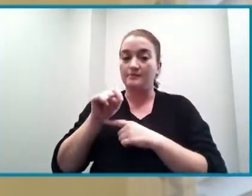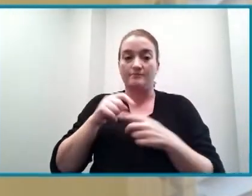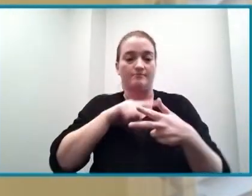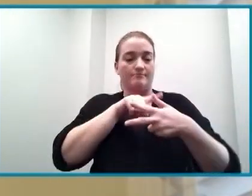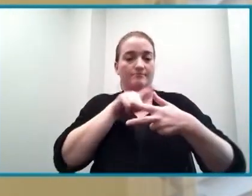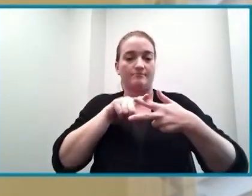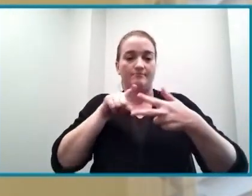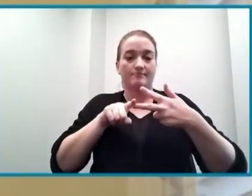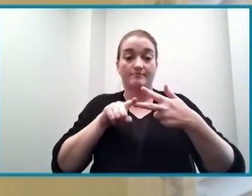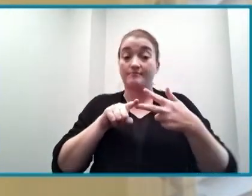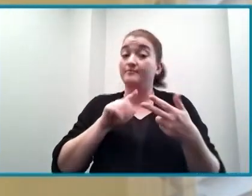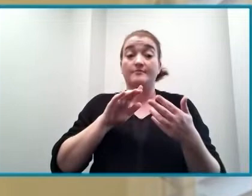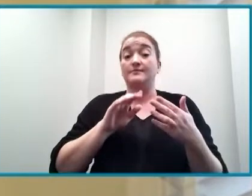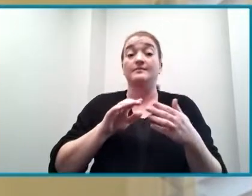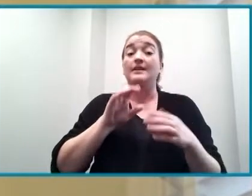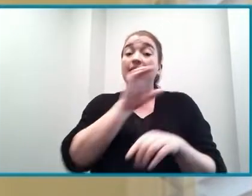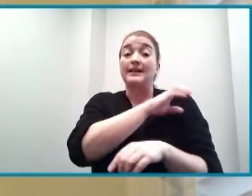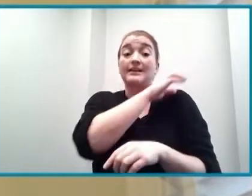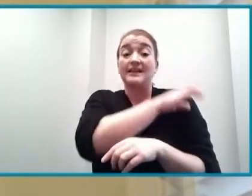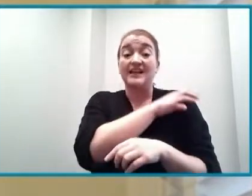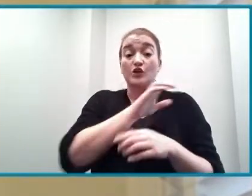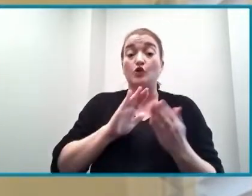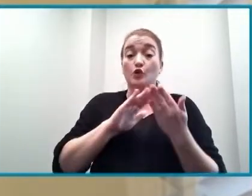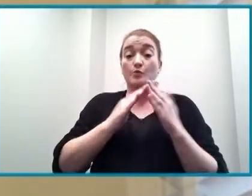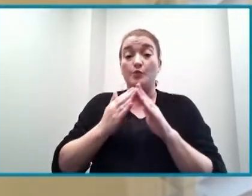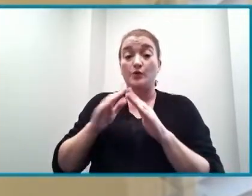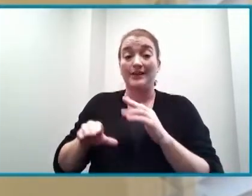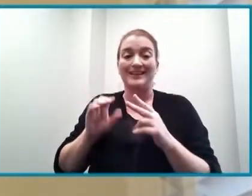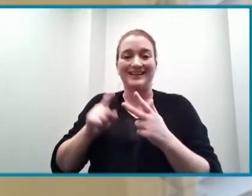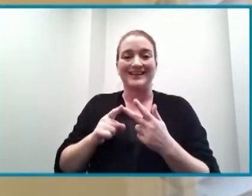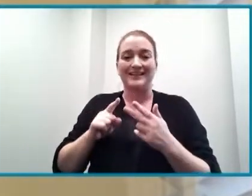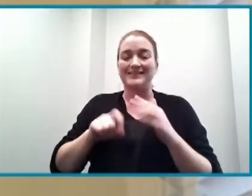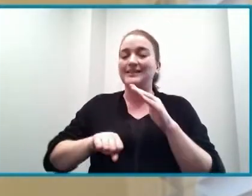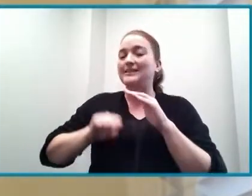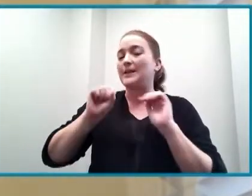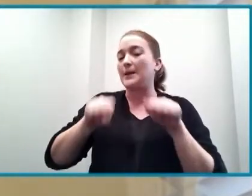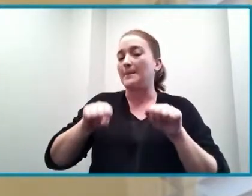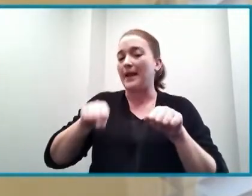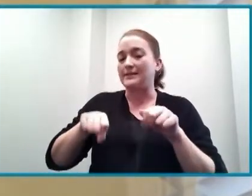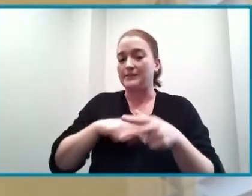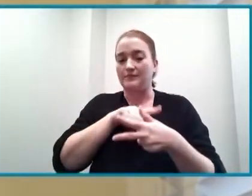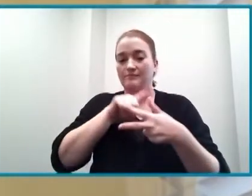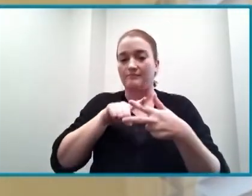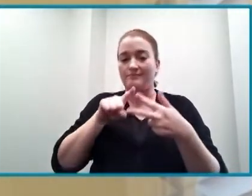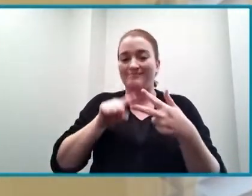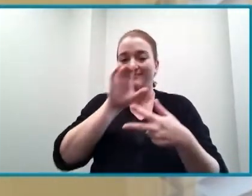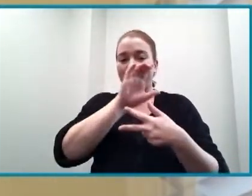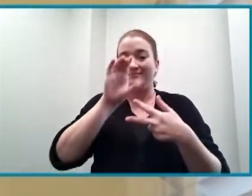And today we want to talk a bit more about the community pillar, our community connections projects,